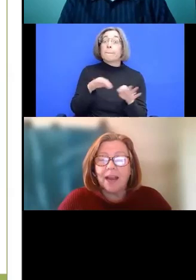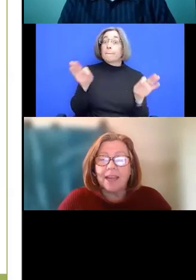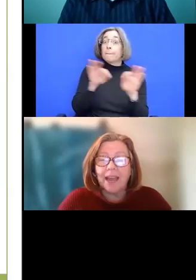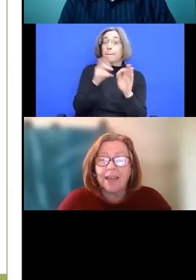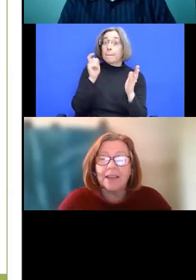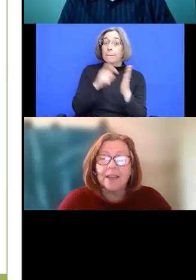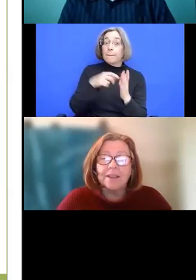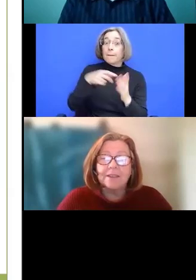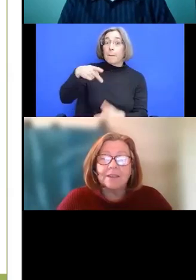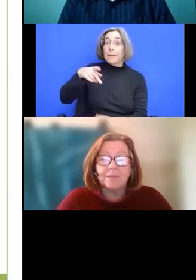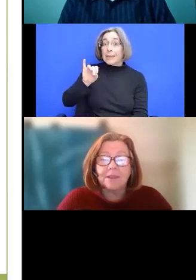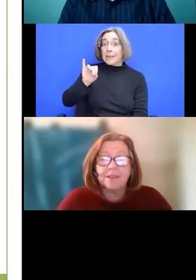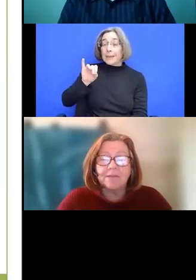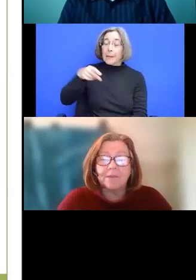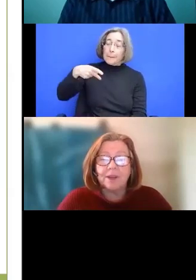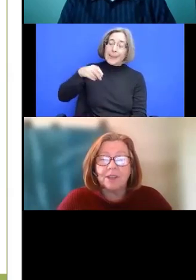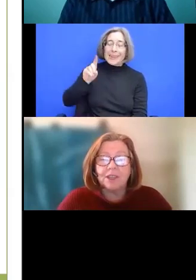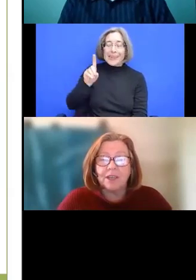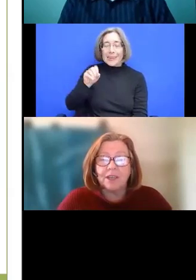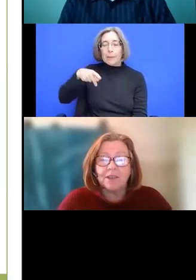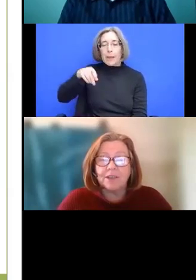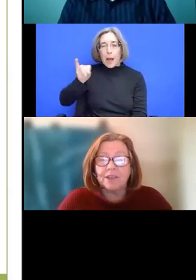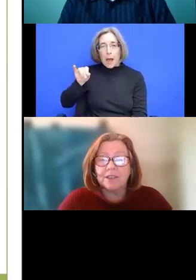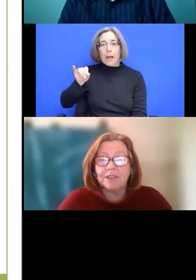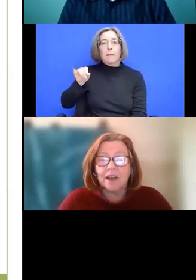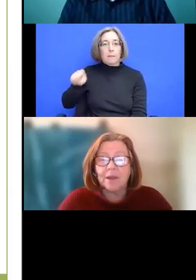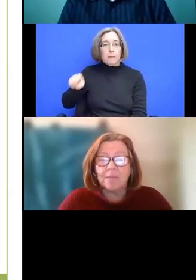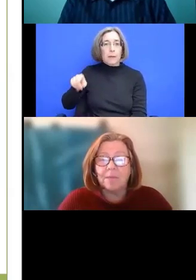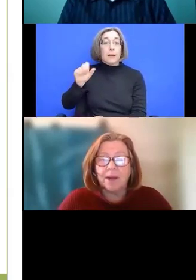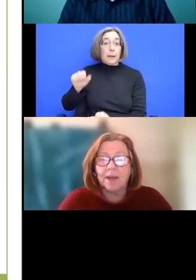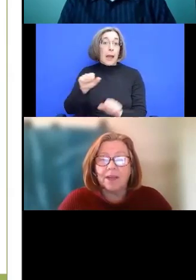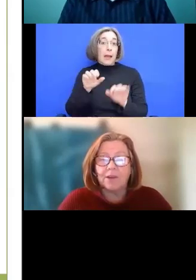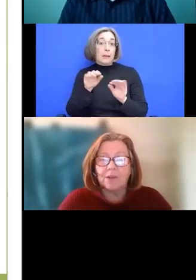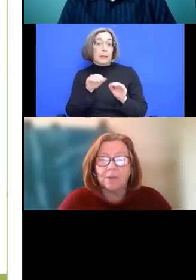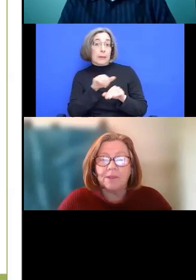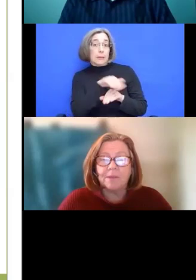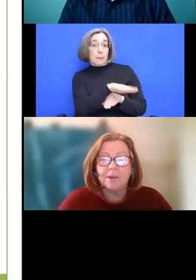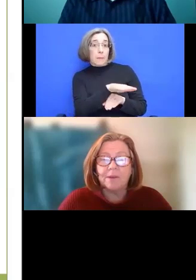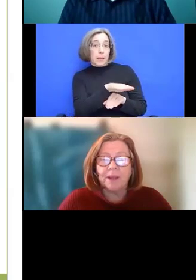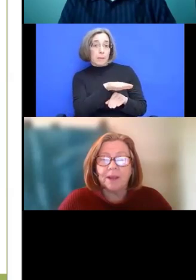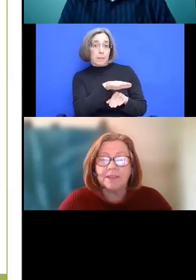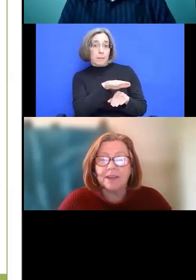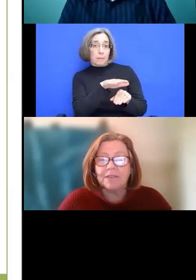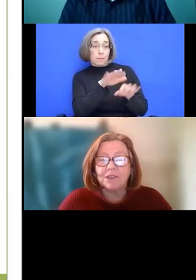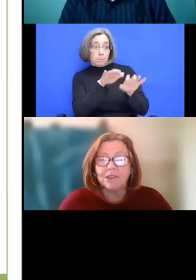can submit this information into the Just-in-time, but it can only be submitted by the signing official